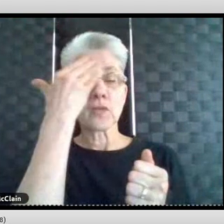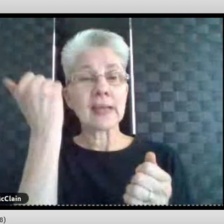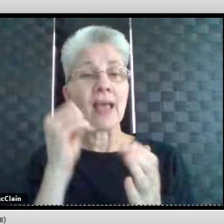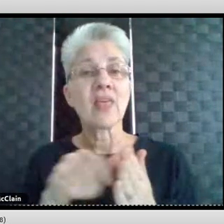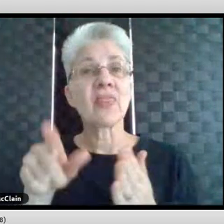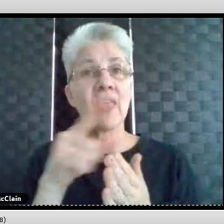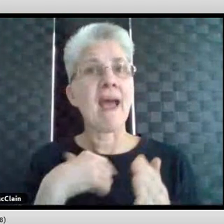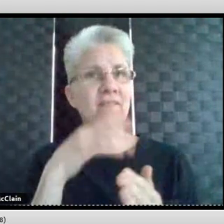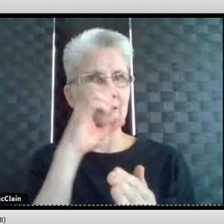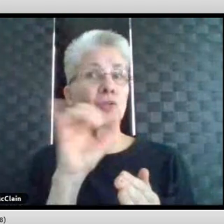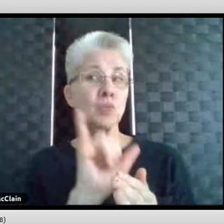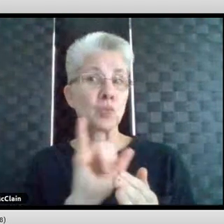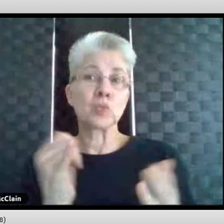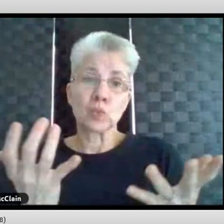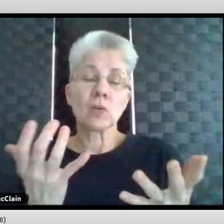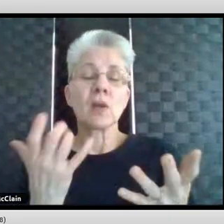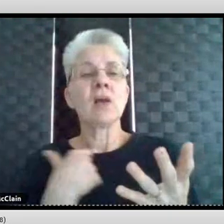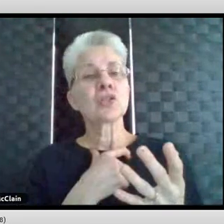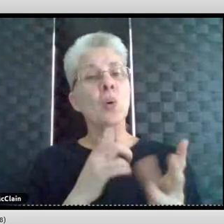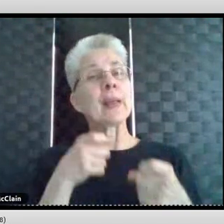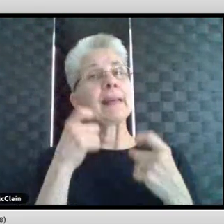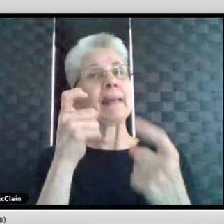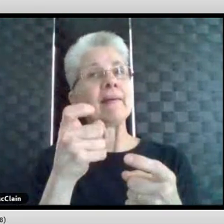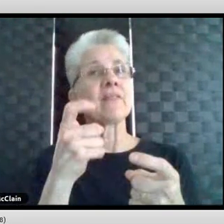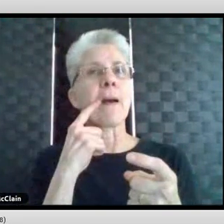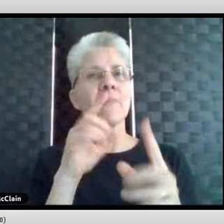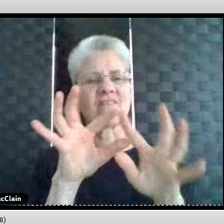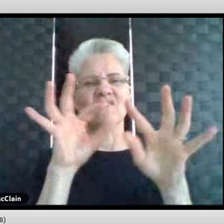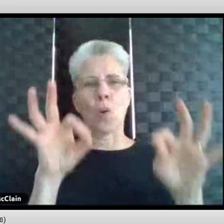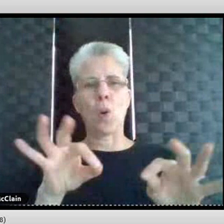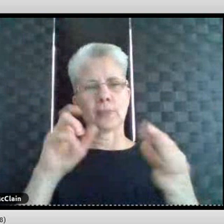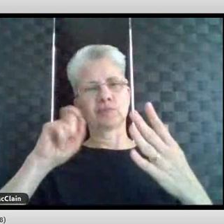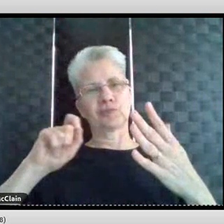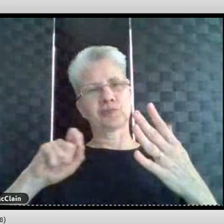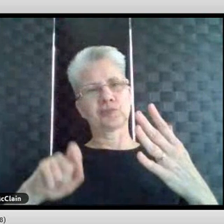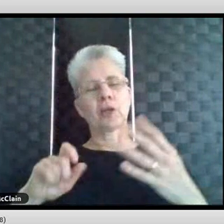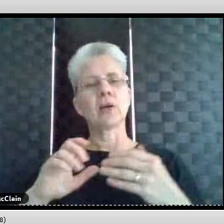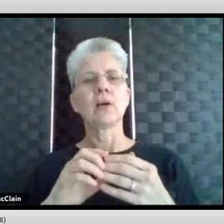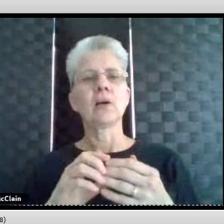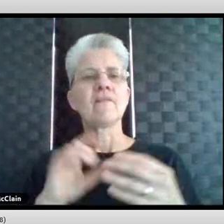So when we give them forms to get feedback, that's excellent.